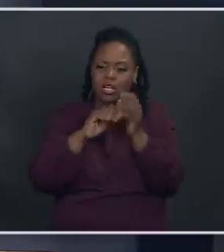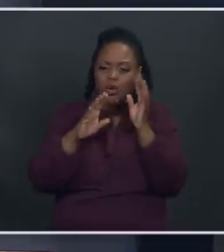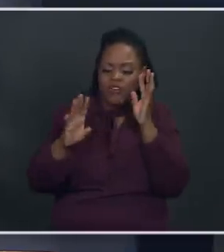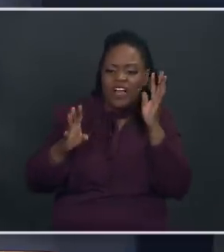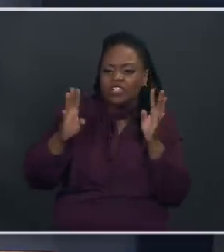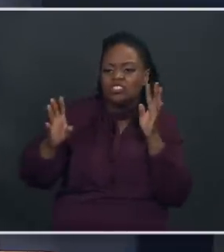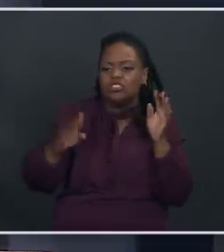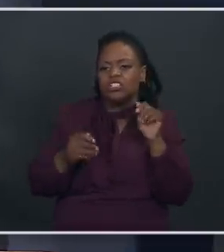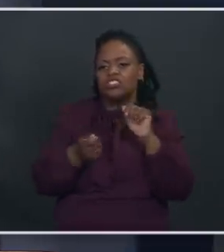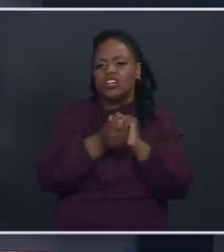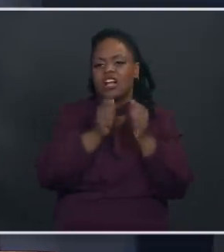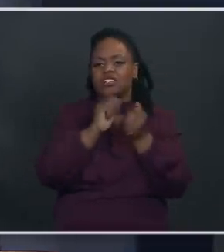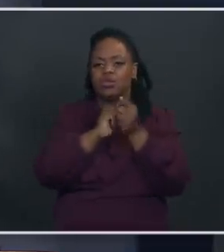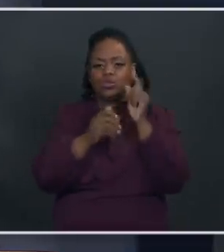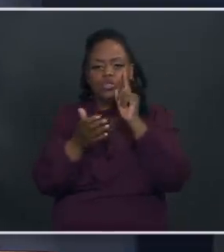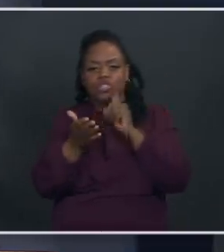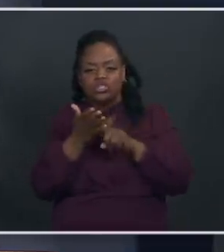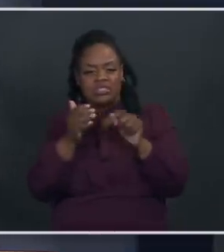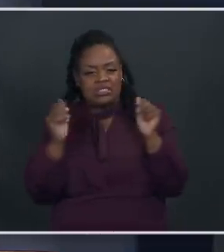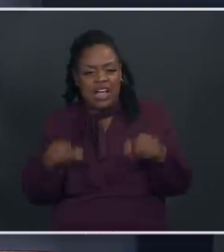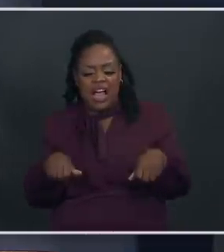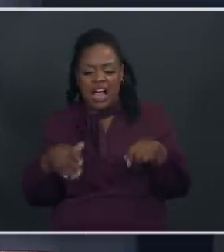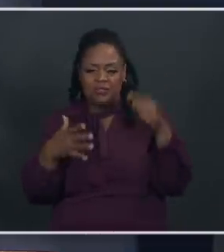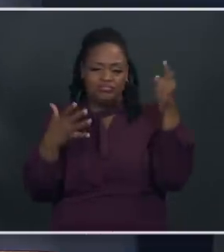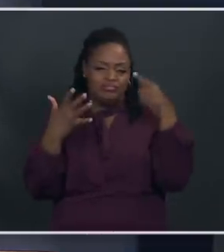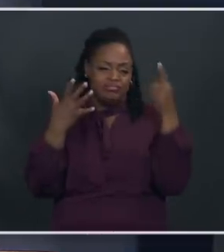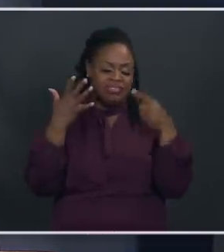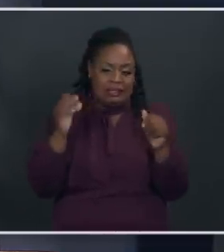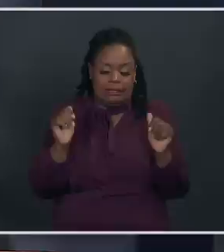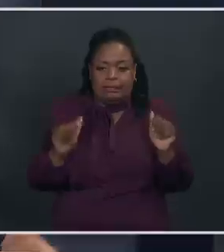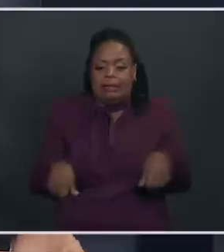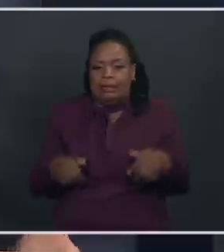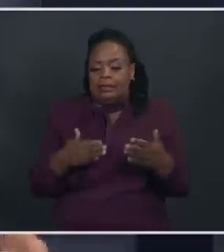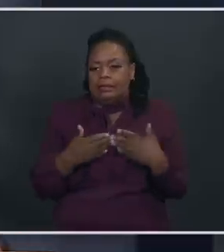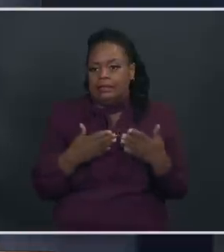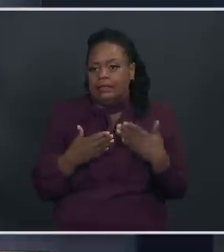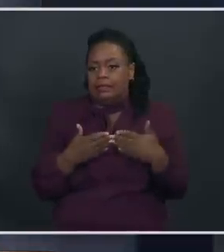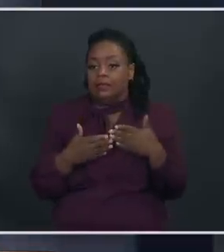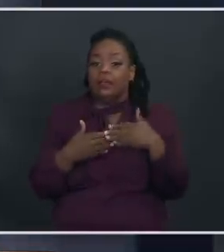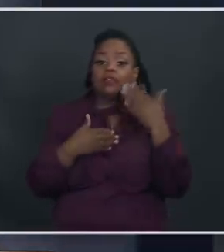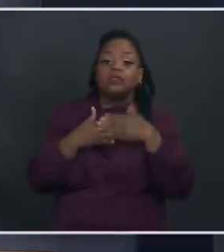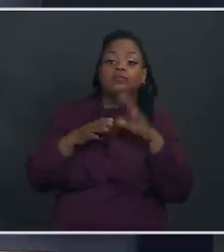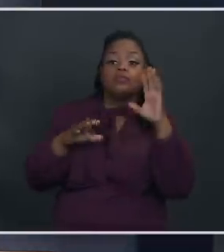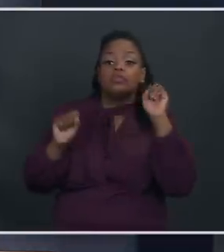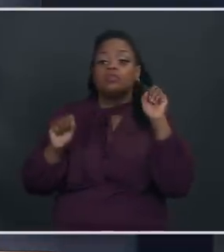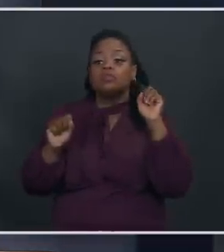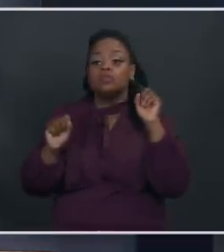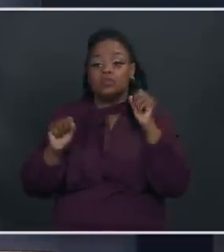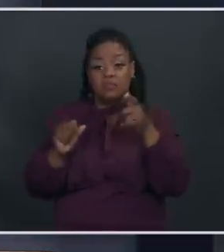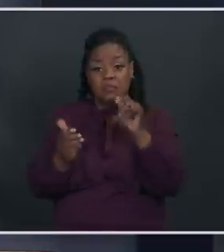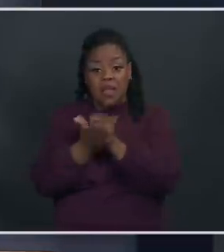no one, no political person in the future would be able to undo what the planet is going to be organizing over these next months and years.